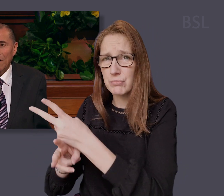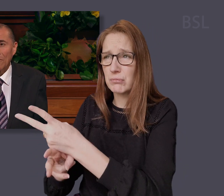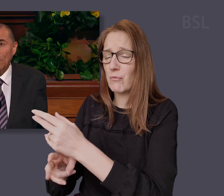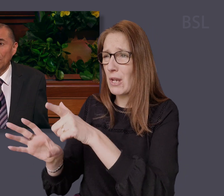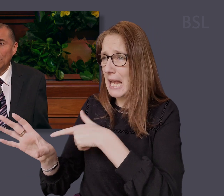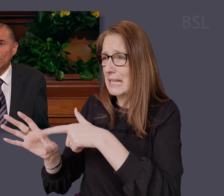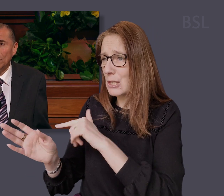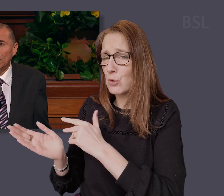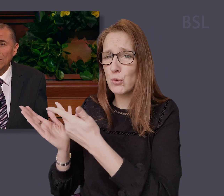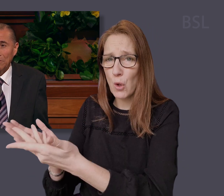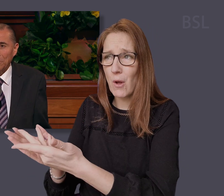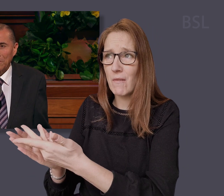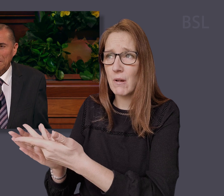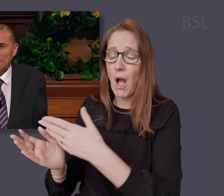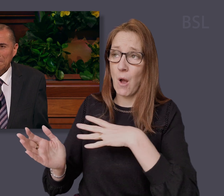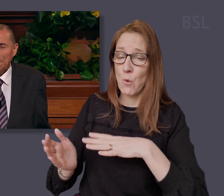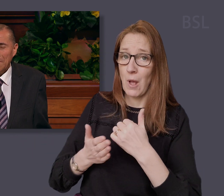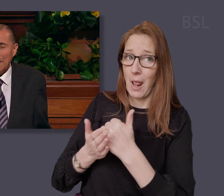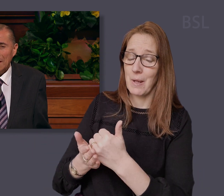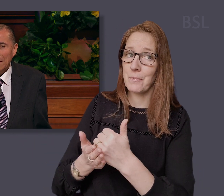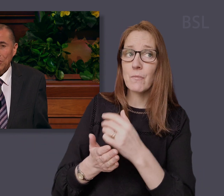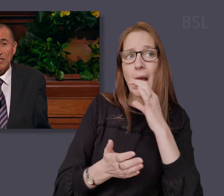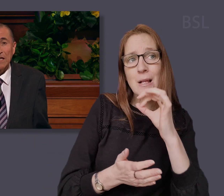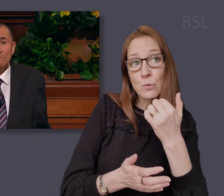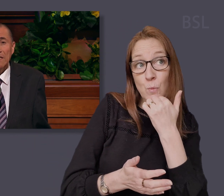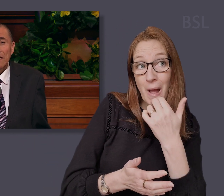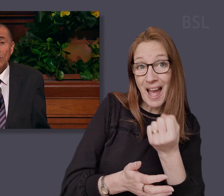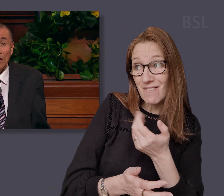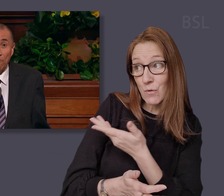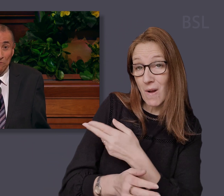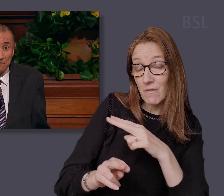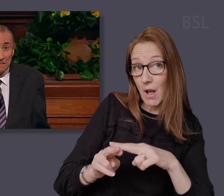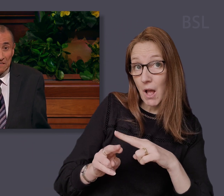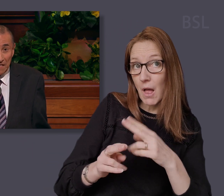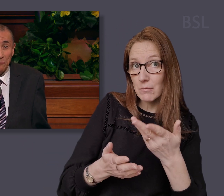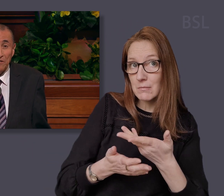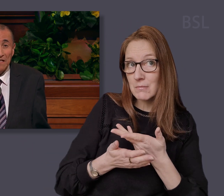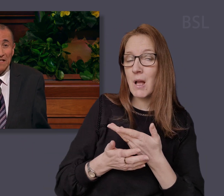throughout all those years. She gave me his cell phone number,